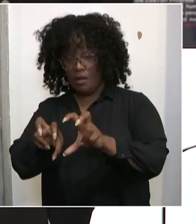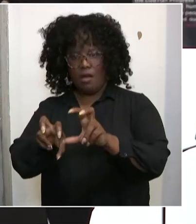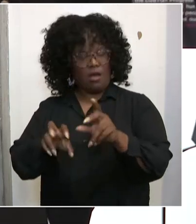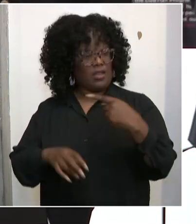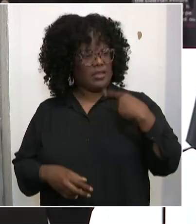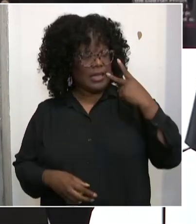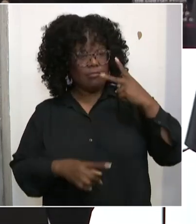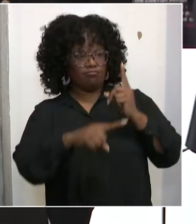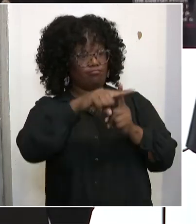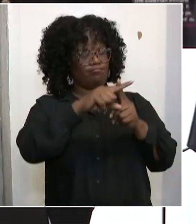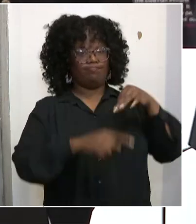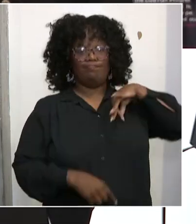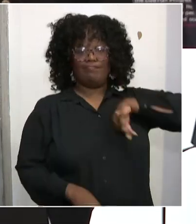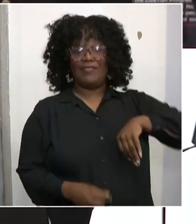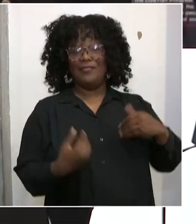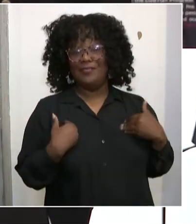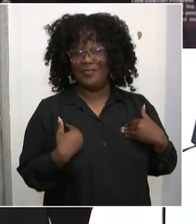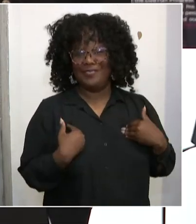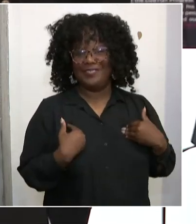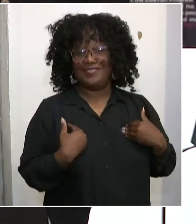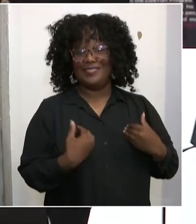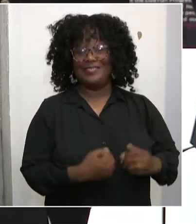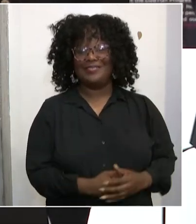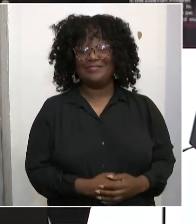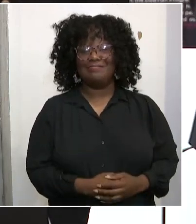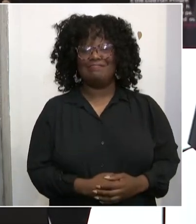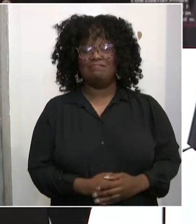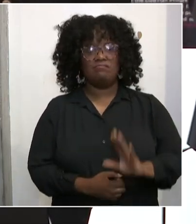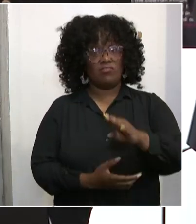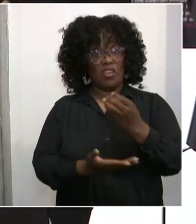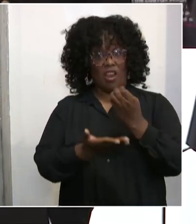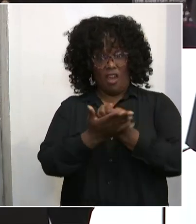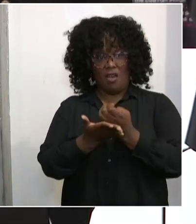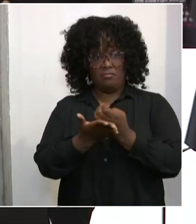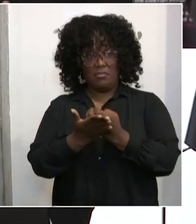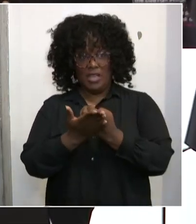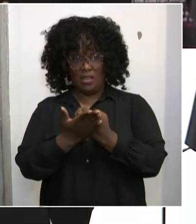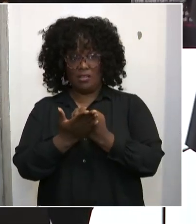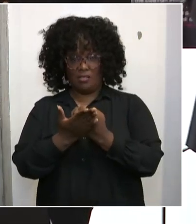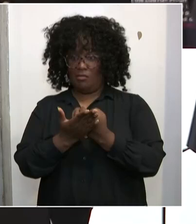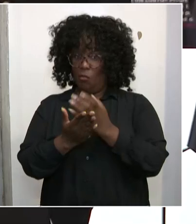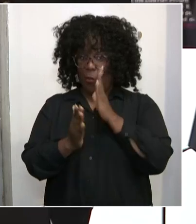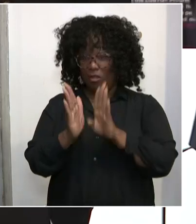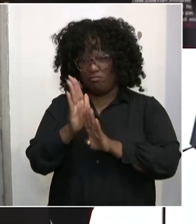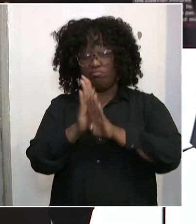so millions of dollars of economic impact coming to our city. So we're excited about all that's coming our way,